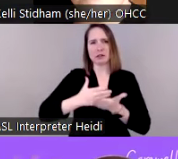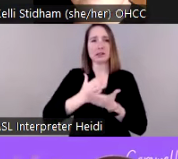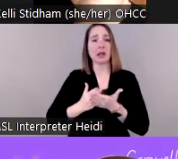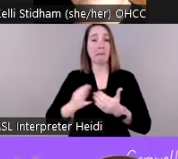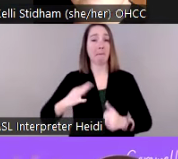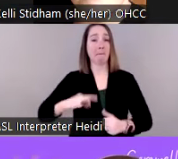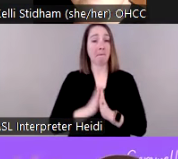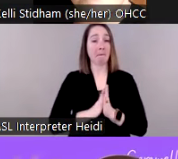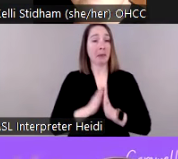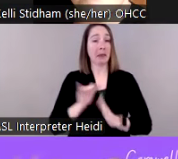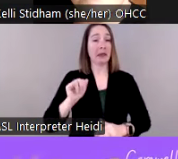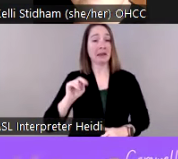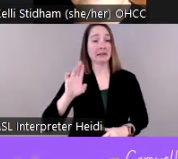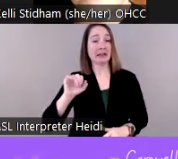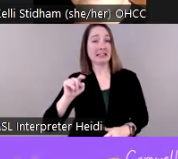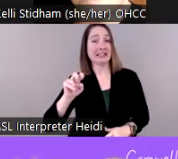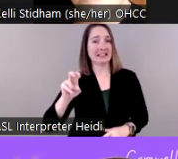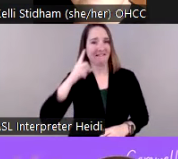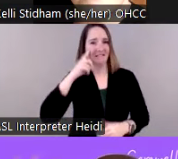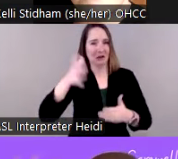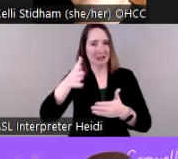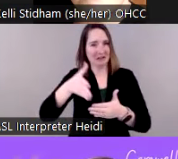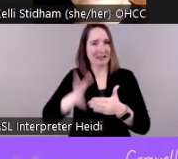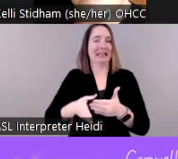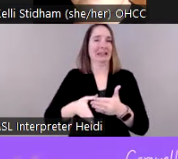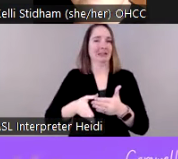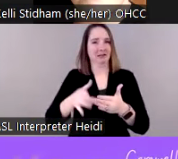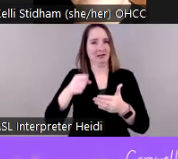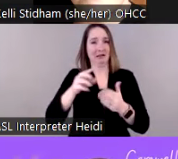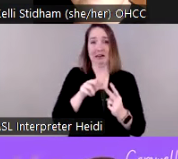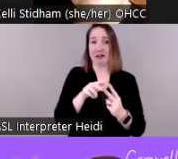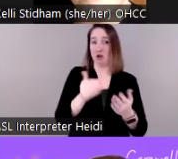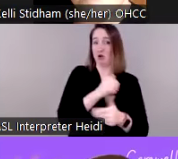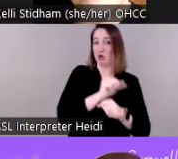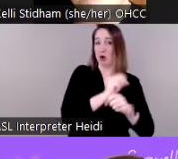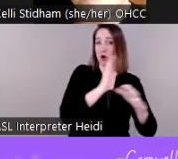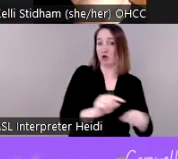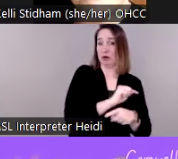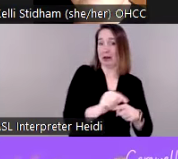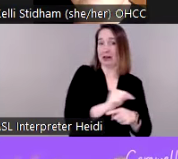we have to completing the either the new